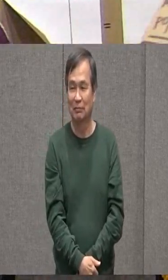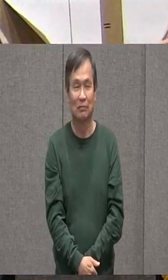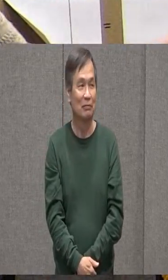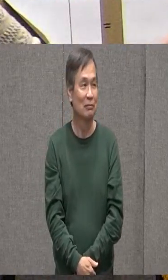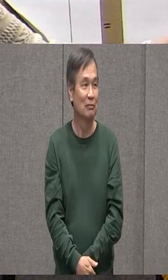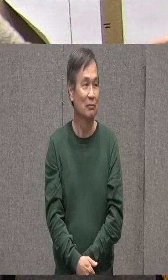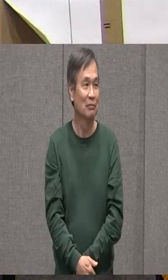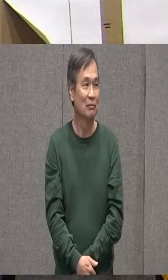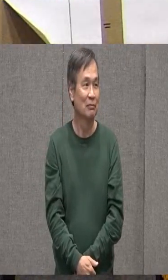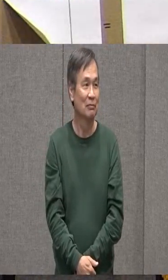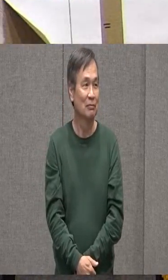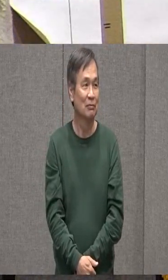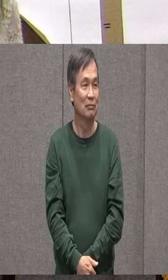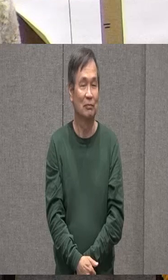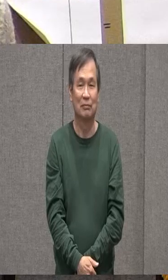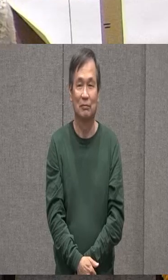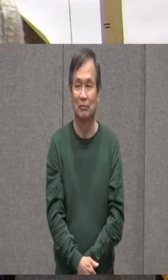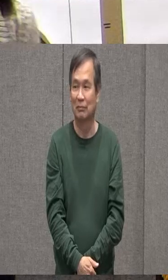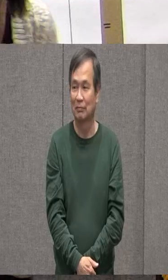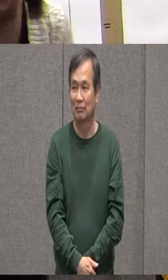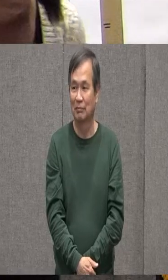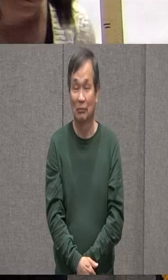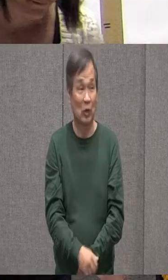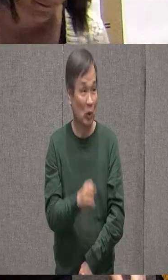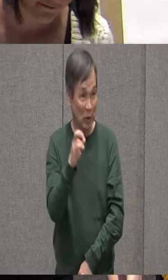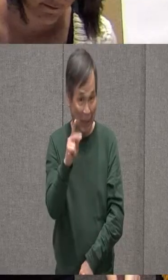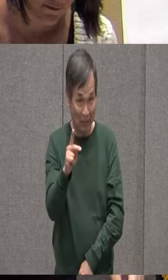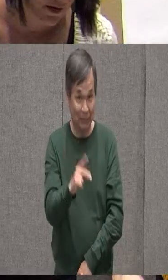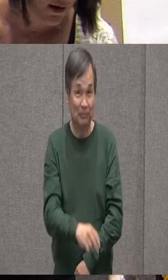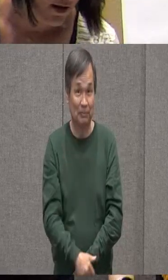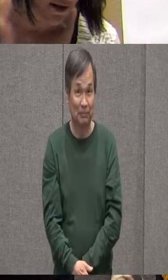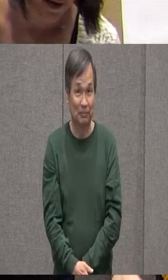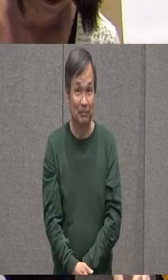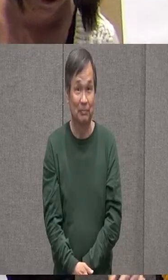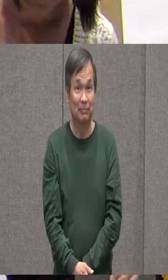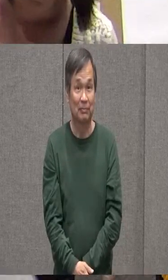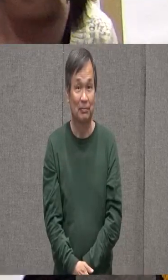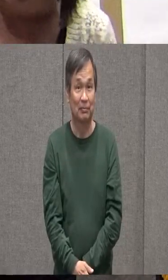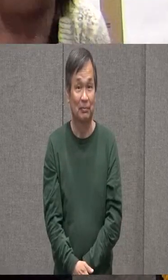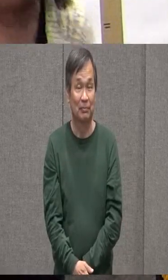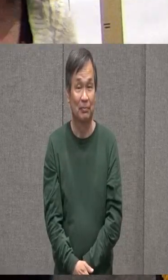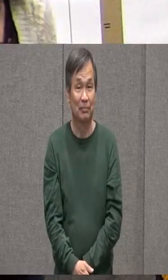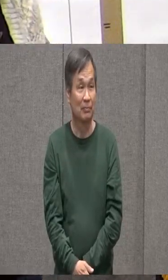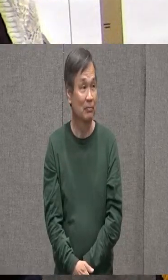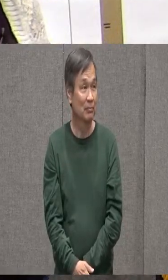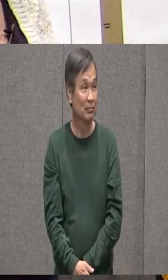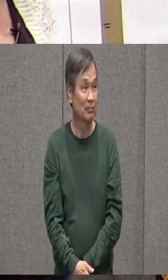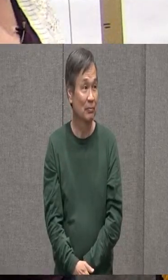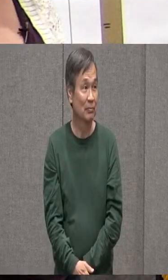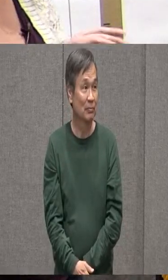I have something for you to hold. Okay. Let's see, I need a smaller piece of paper.